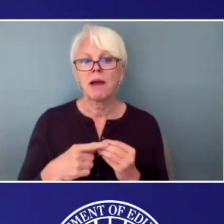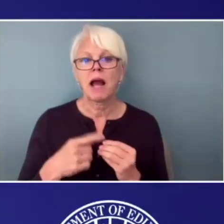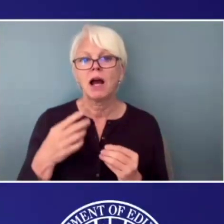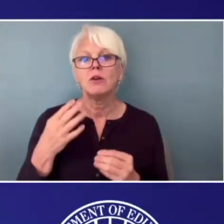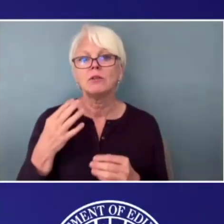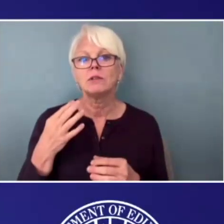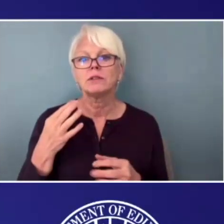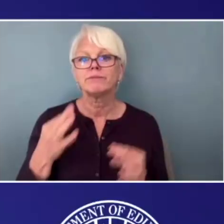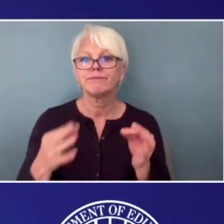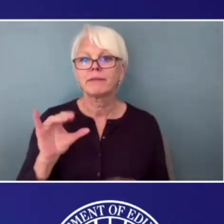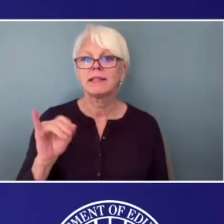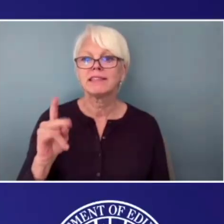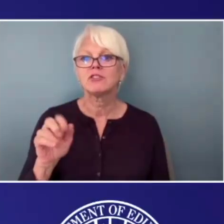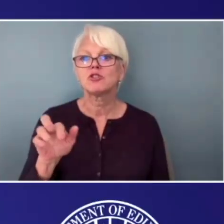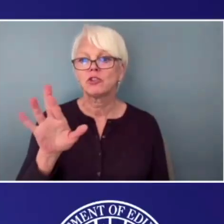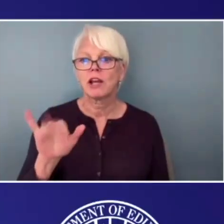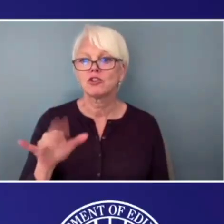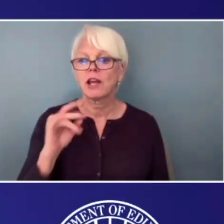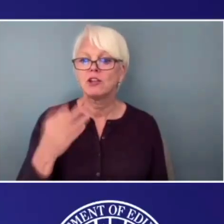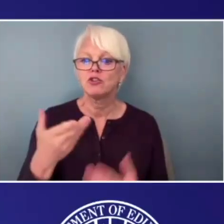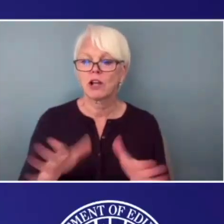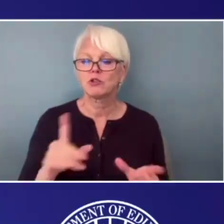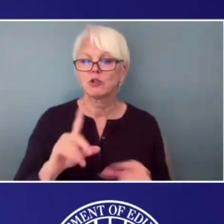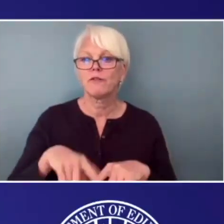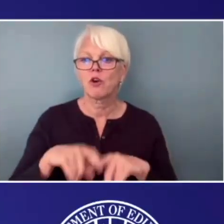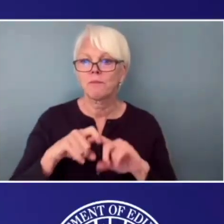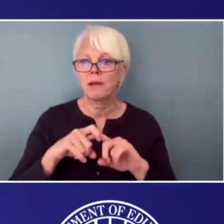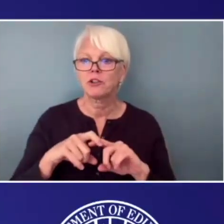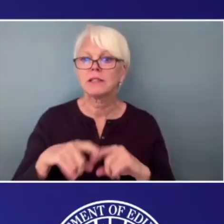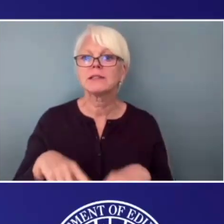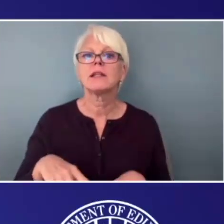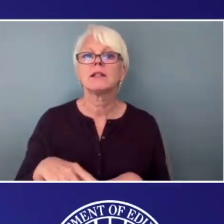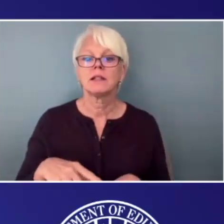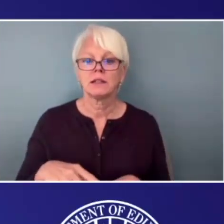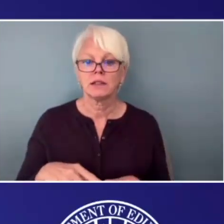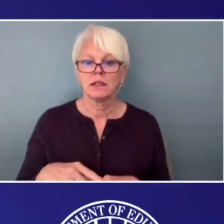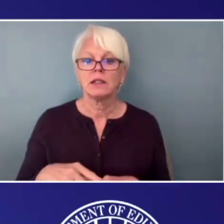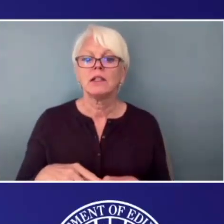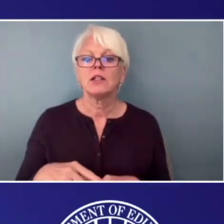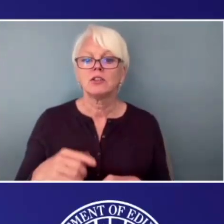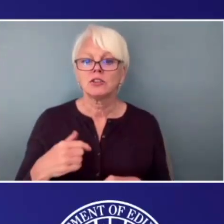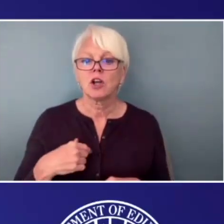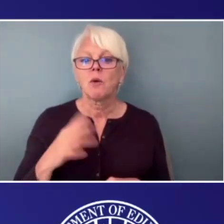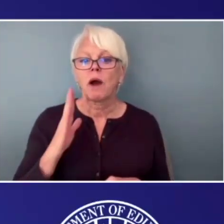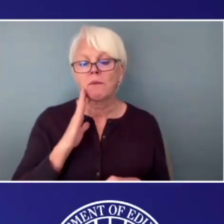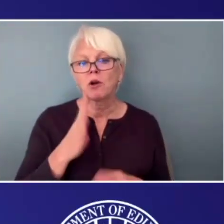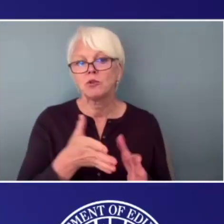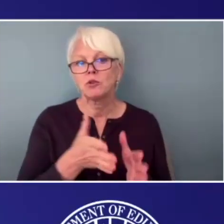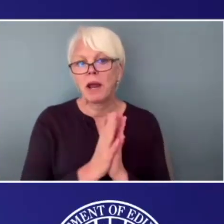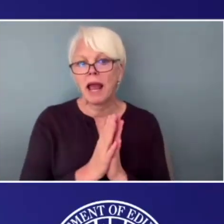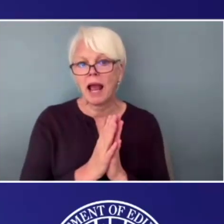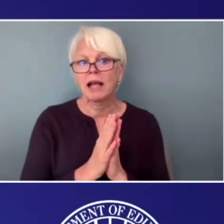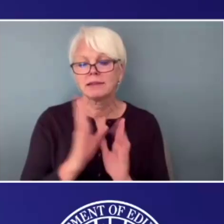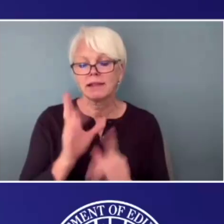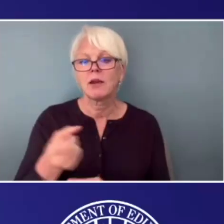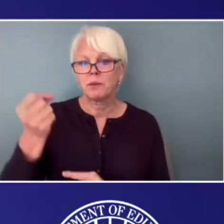I'm going to ask that we, funny story, that we table that. Because we had already made,